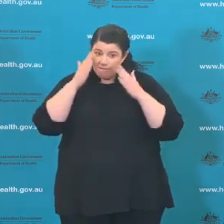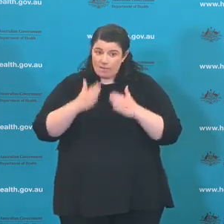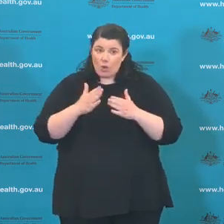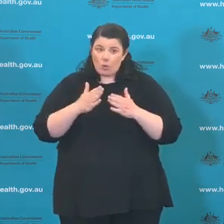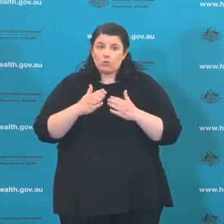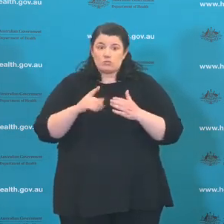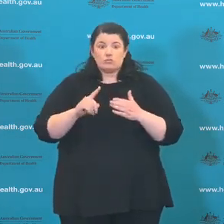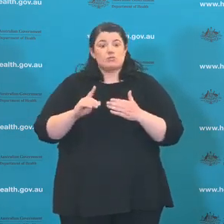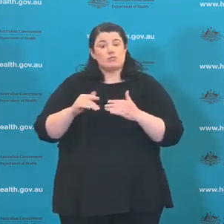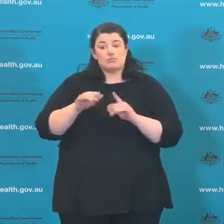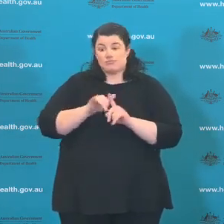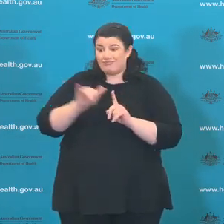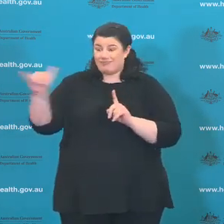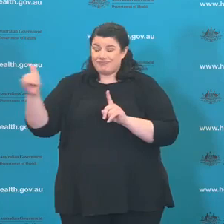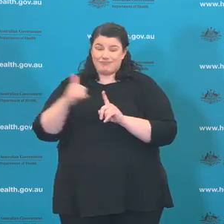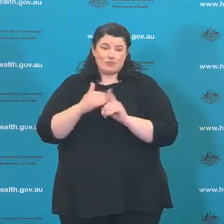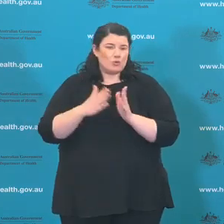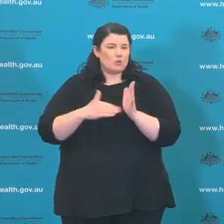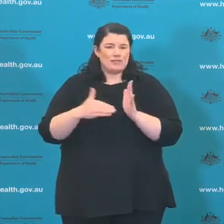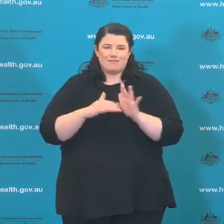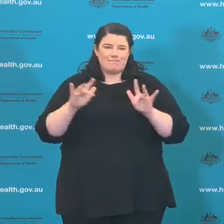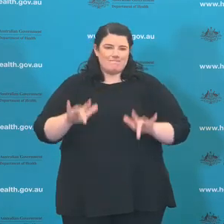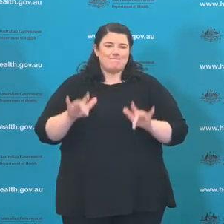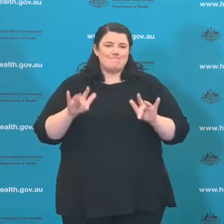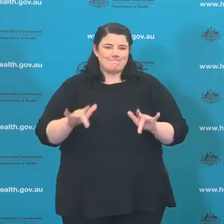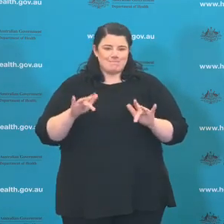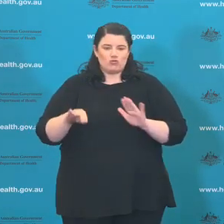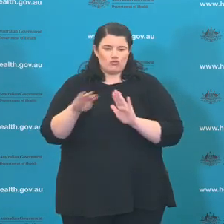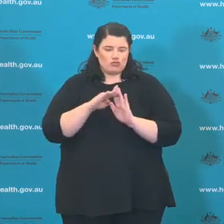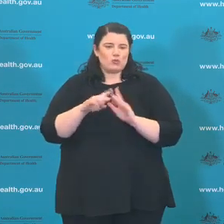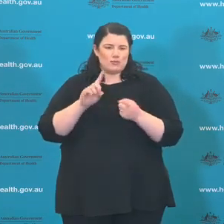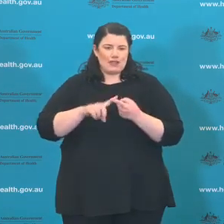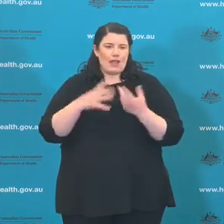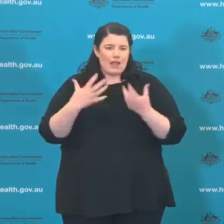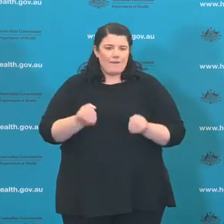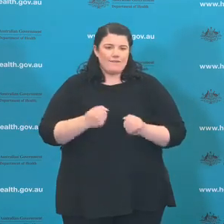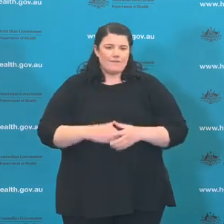remain closed, the rules are still there. I know there are discussions